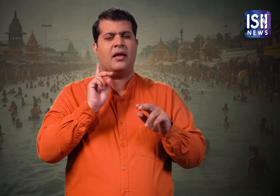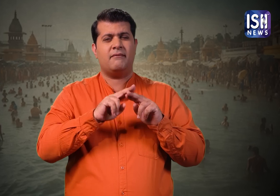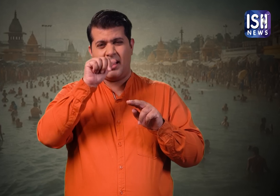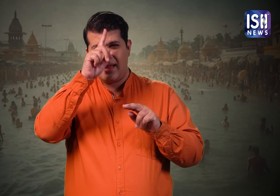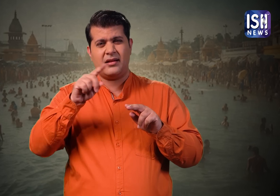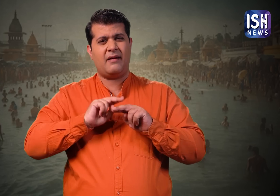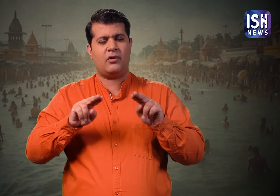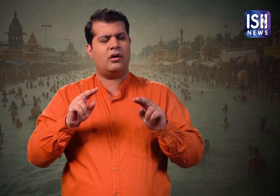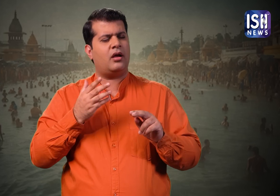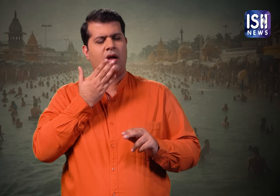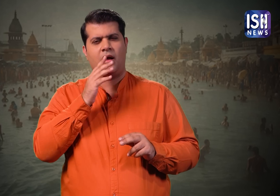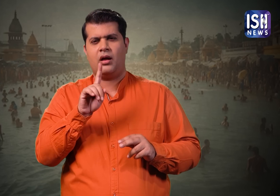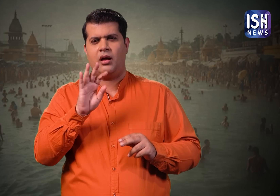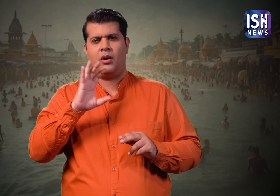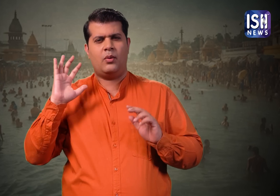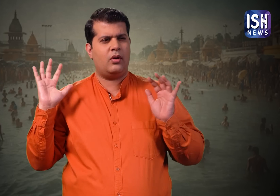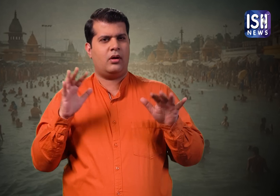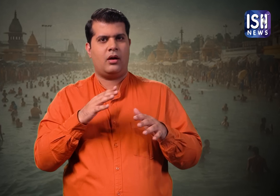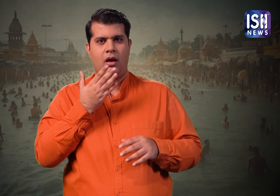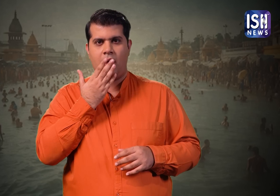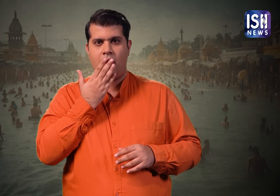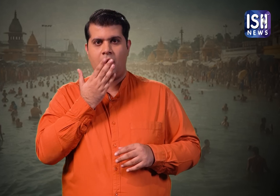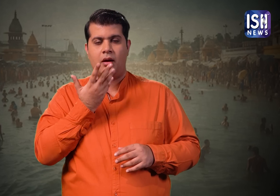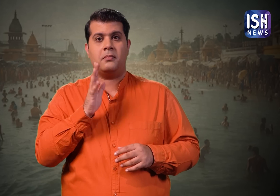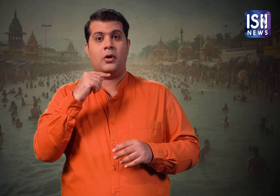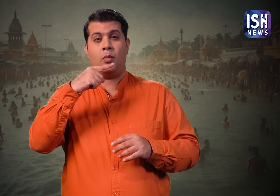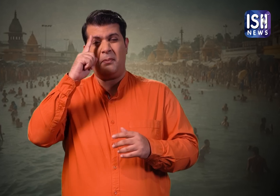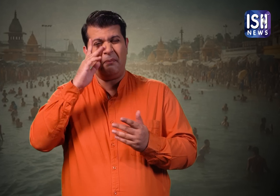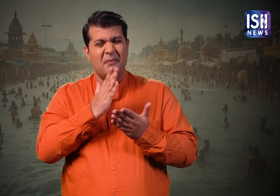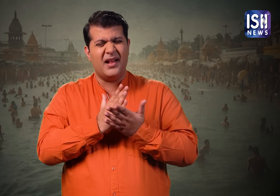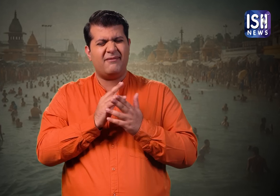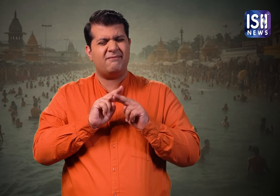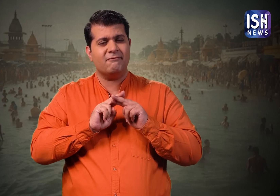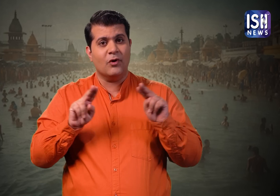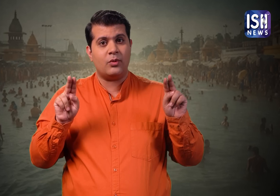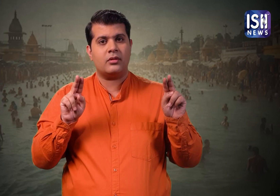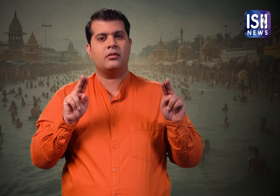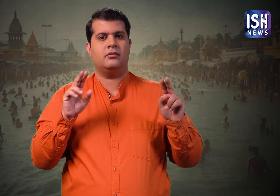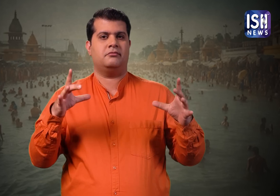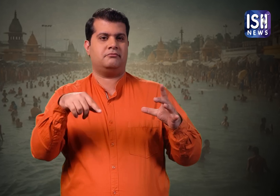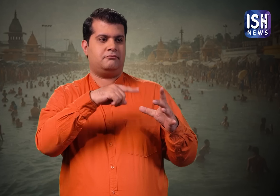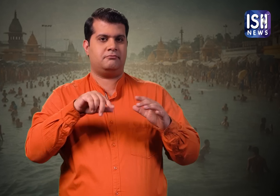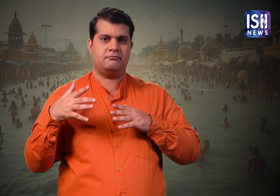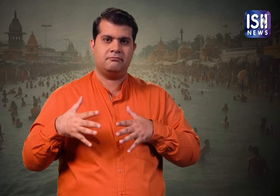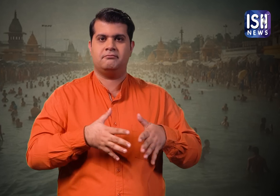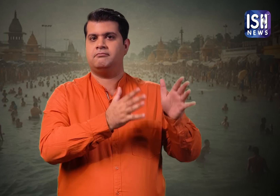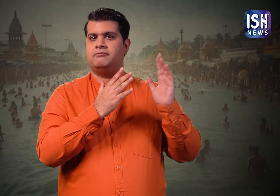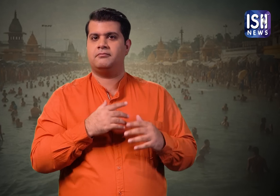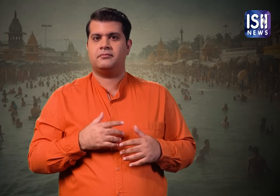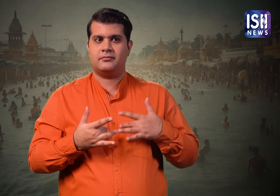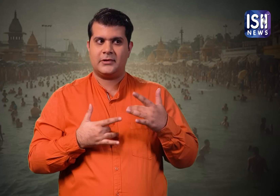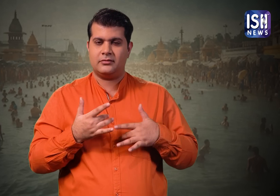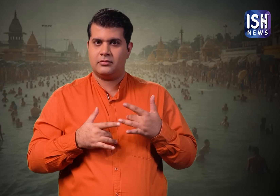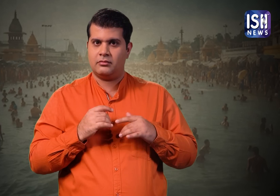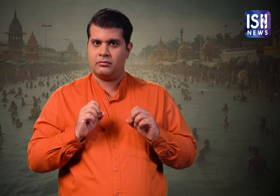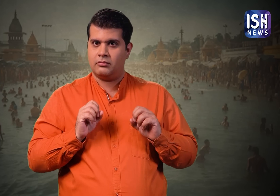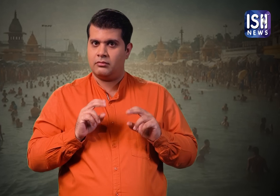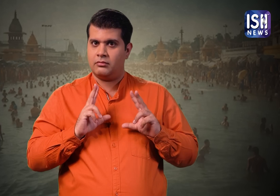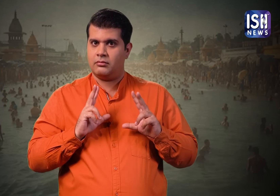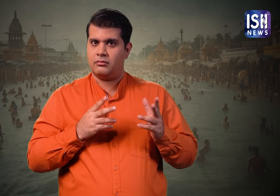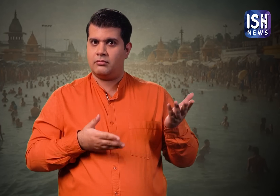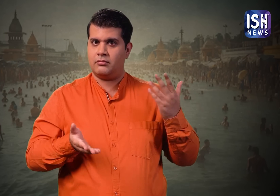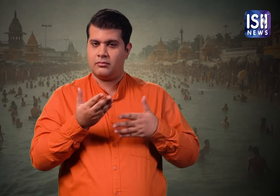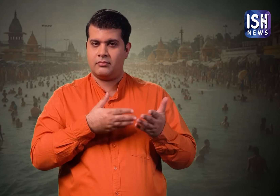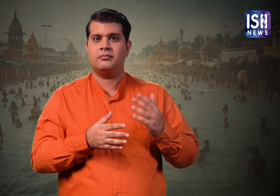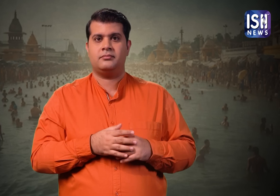Imagine the whole of India gathering at Kumbh Mela! But only those who have complete faith, attend.